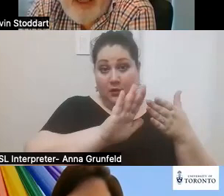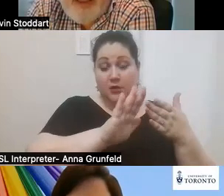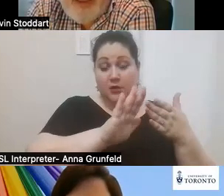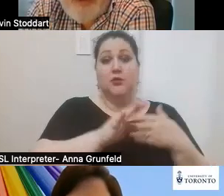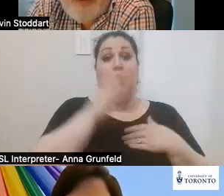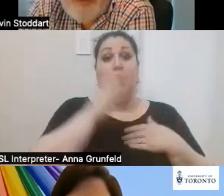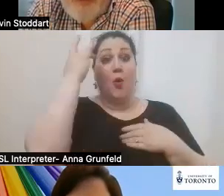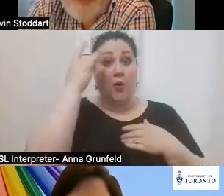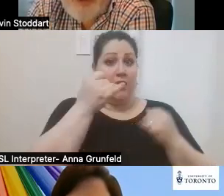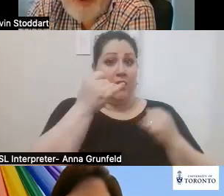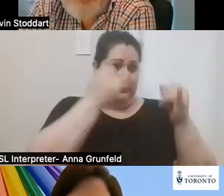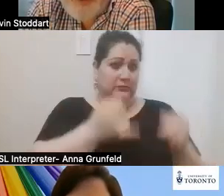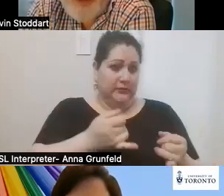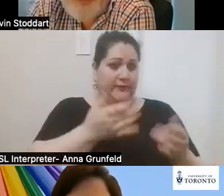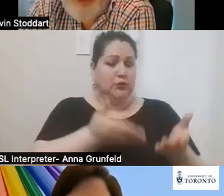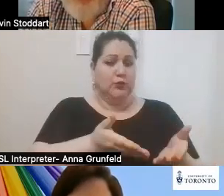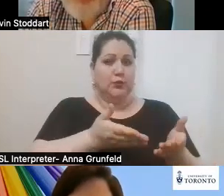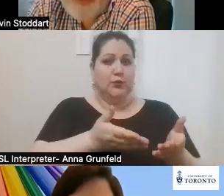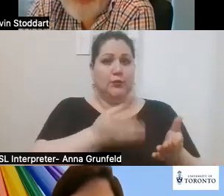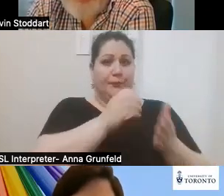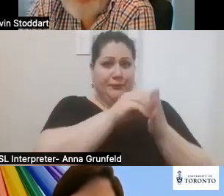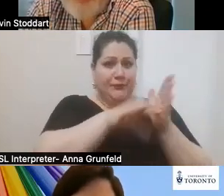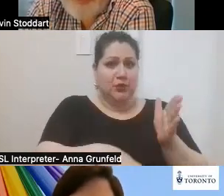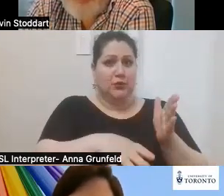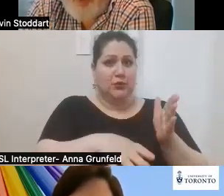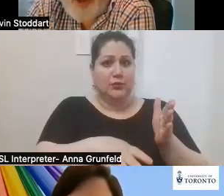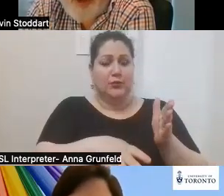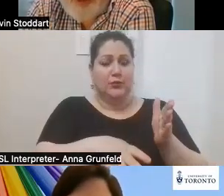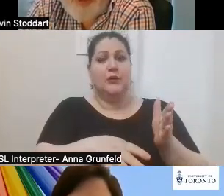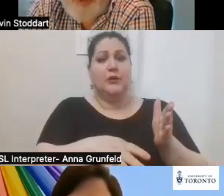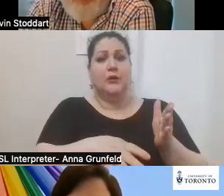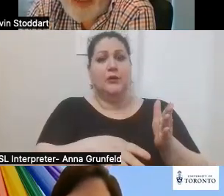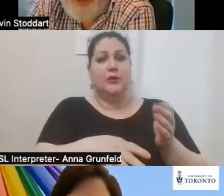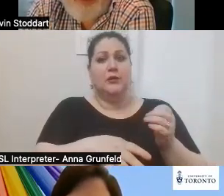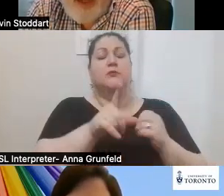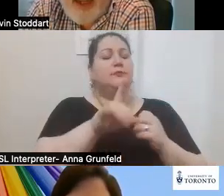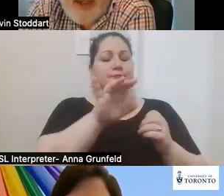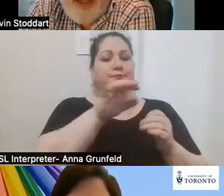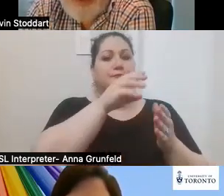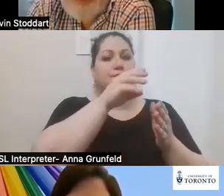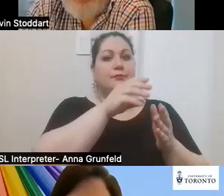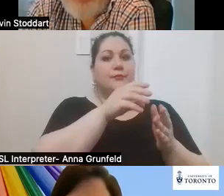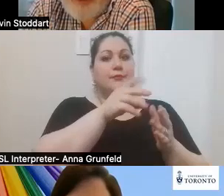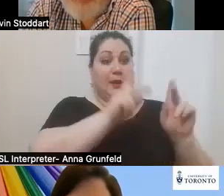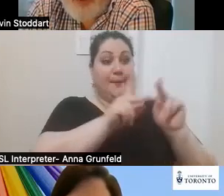the institution understand how that institution works better than any external support.